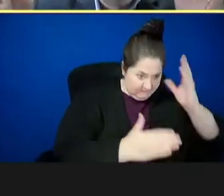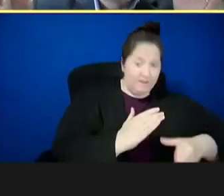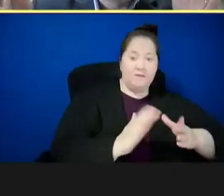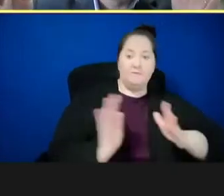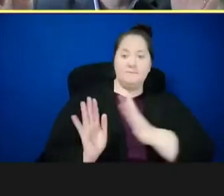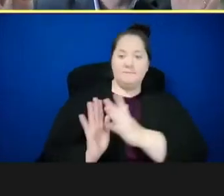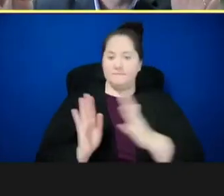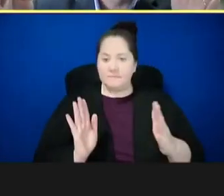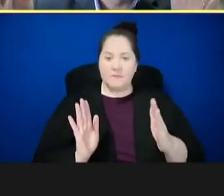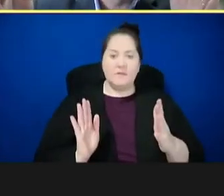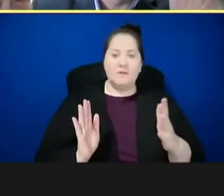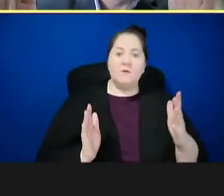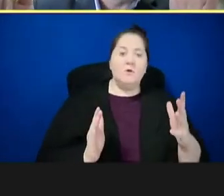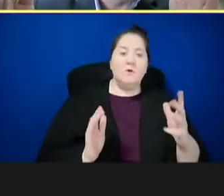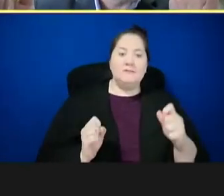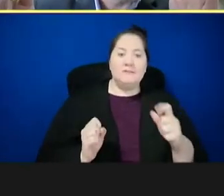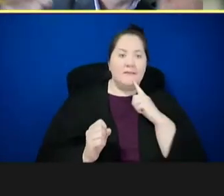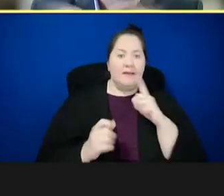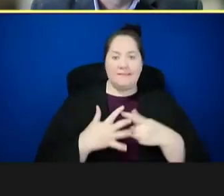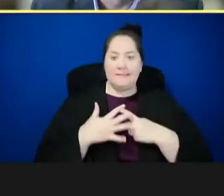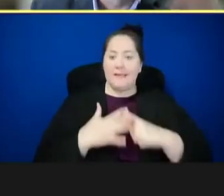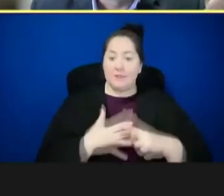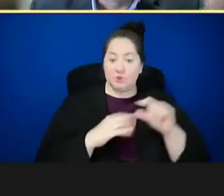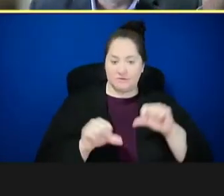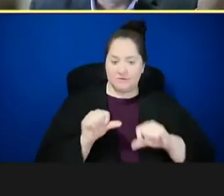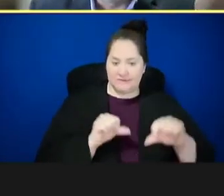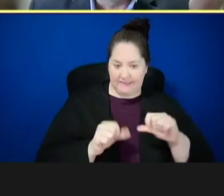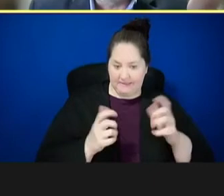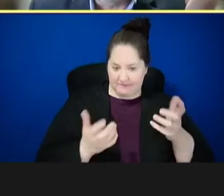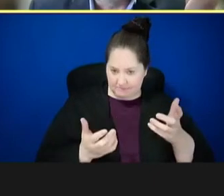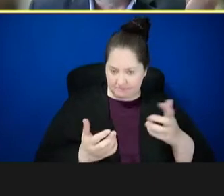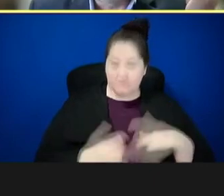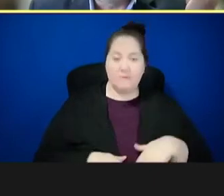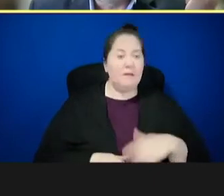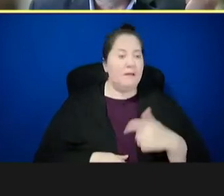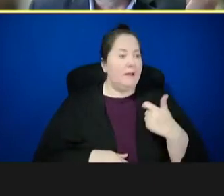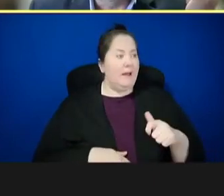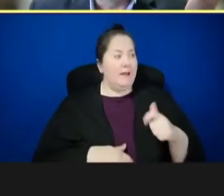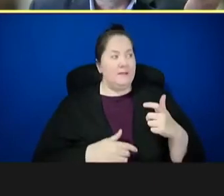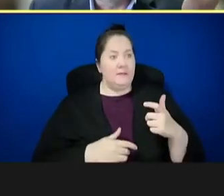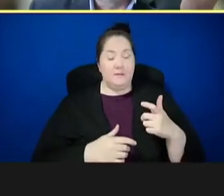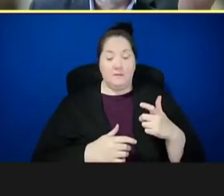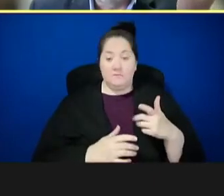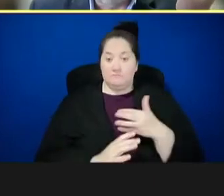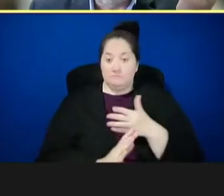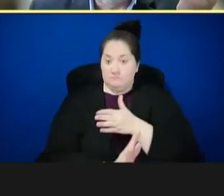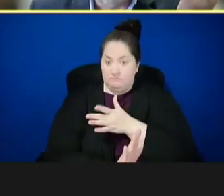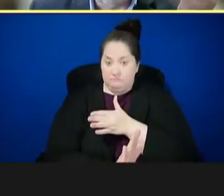one could argue, is the execution of the science. Any of the time leading up to being ready to dose